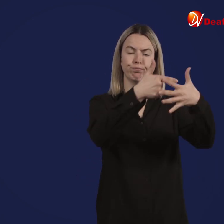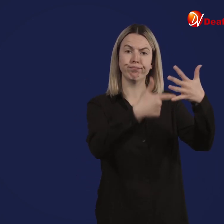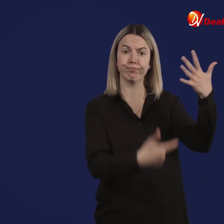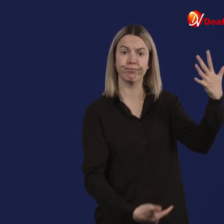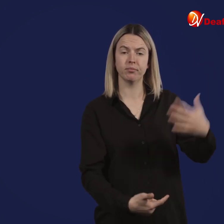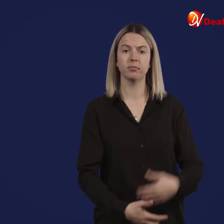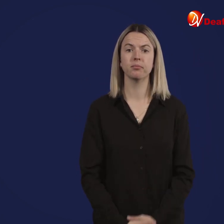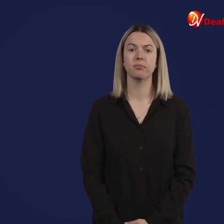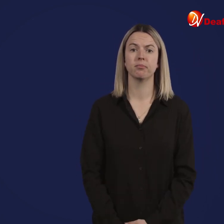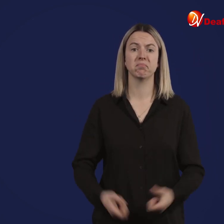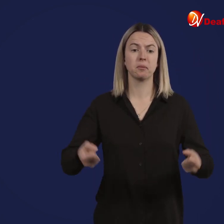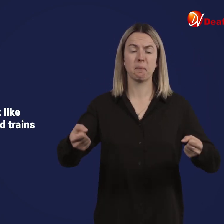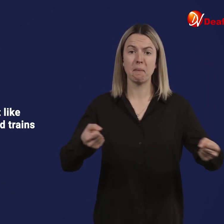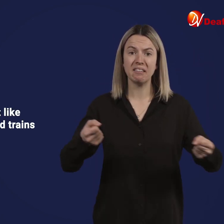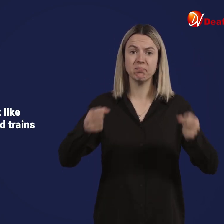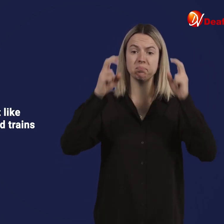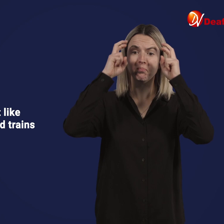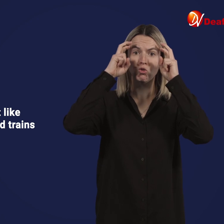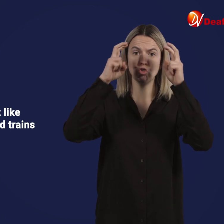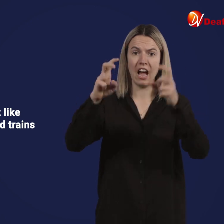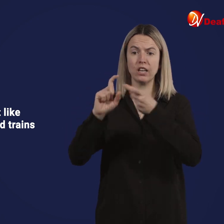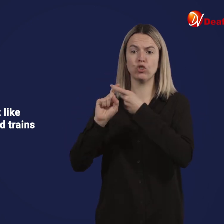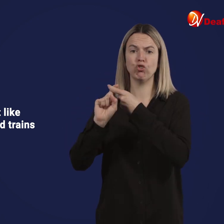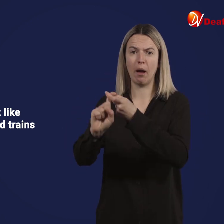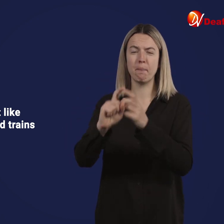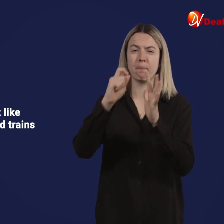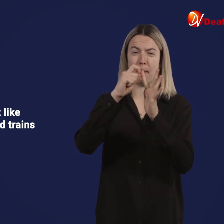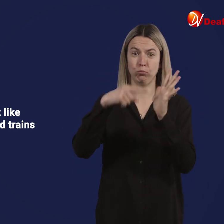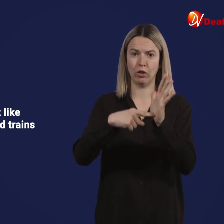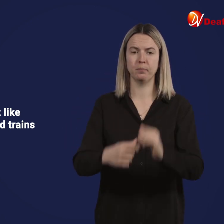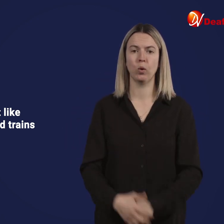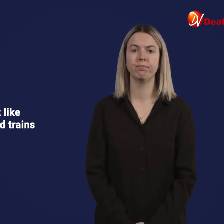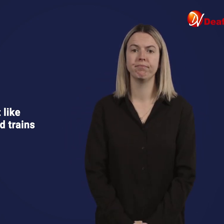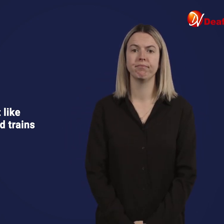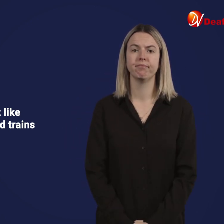On public transport like buses, trams and trains.